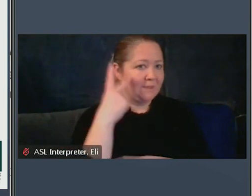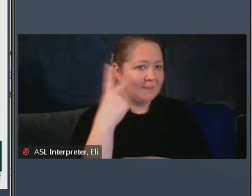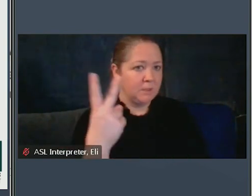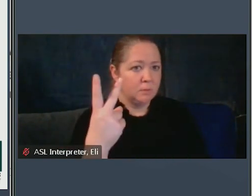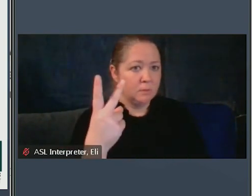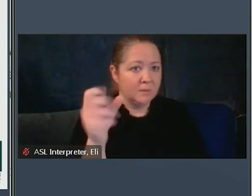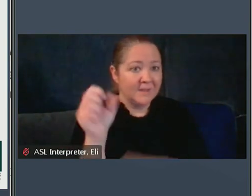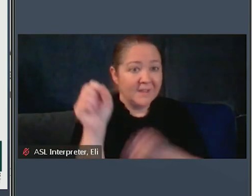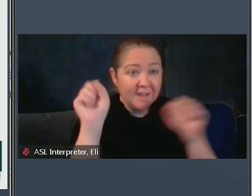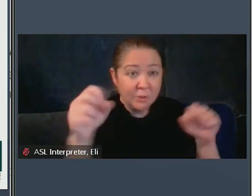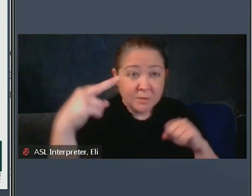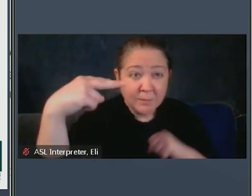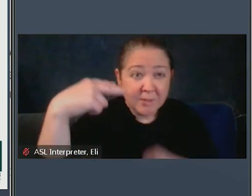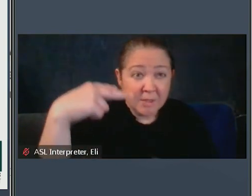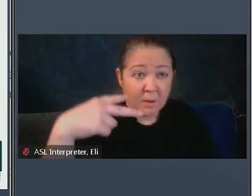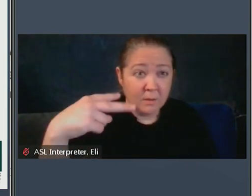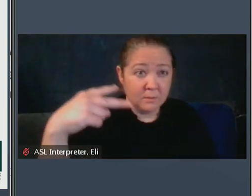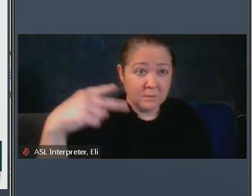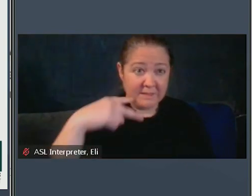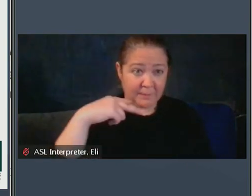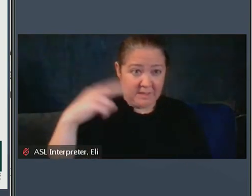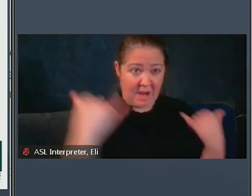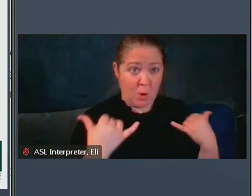No, I know their interpreter can hear you.